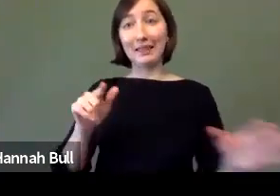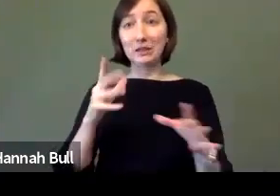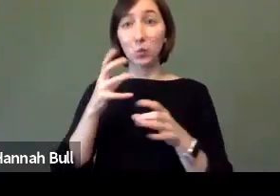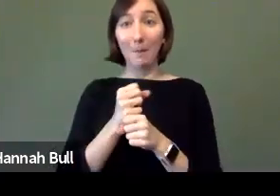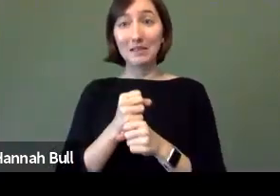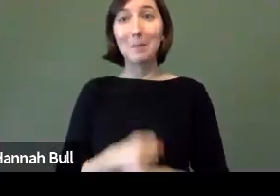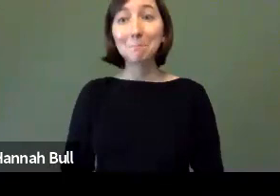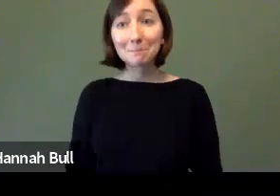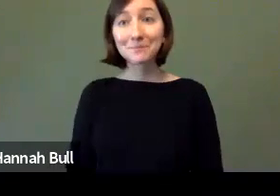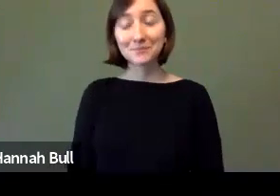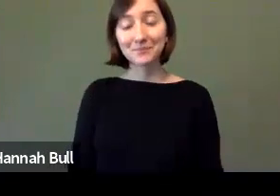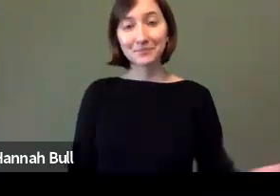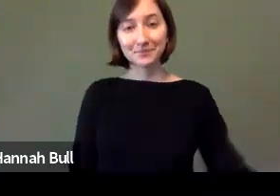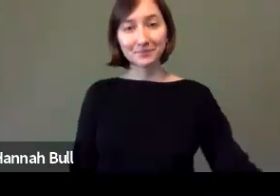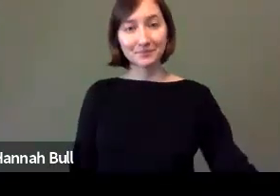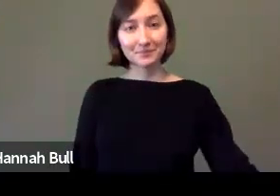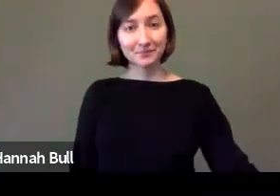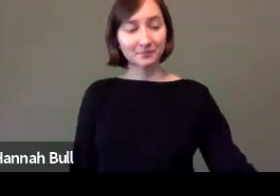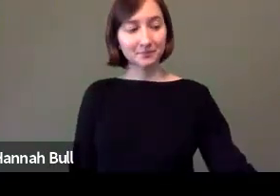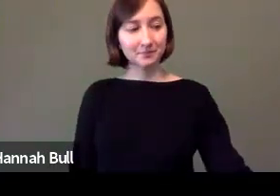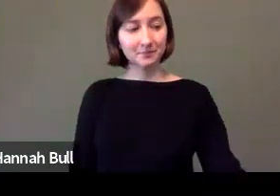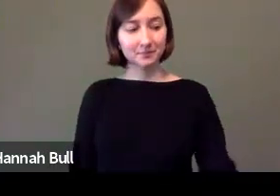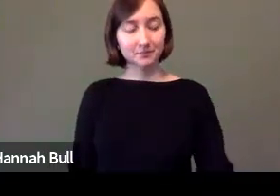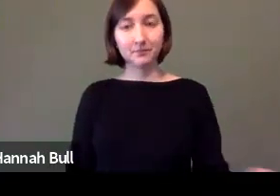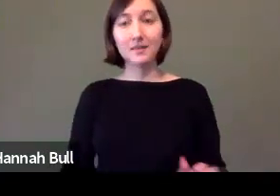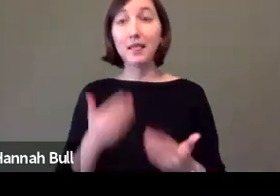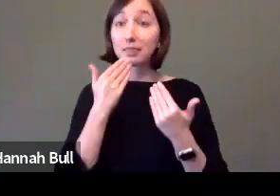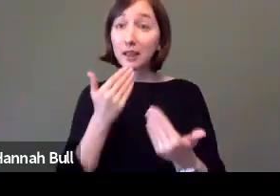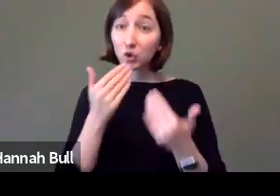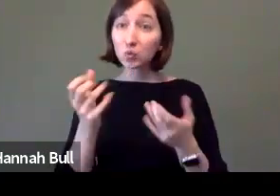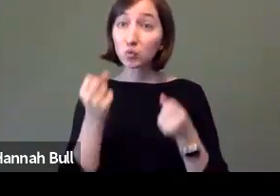Liz Persaud: Thank you so much Danny, Susanna and Kate.